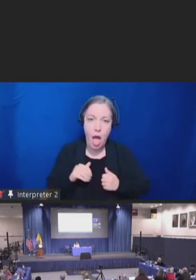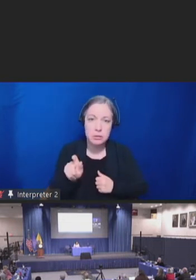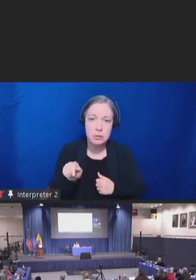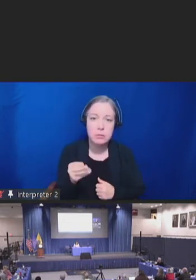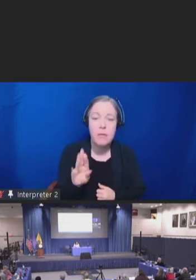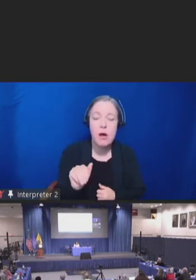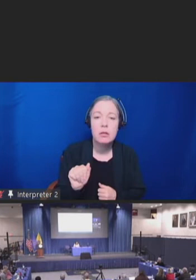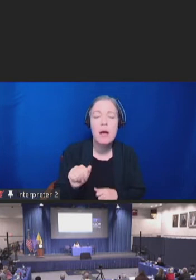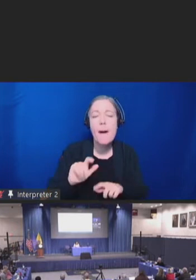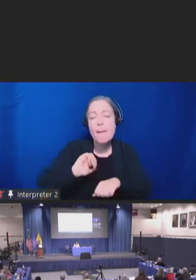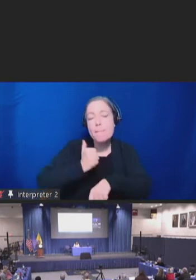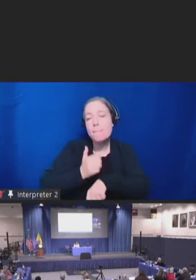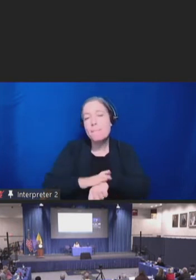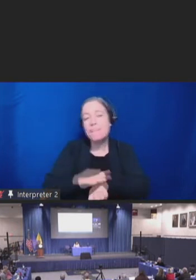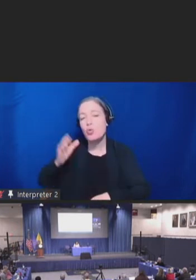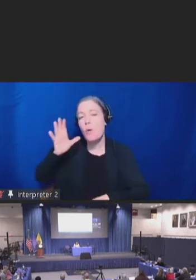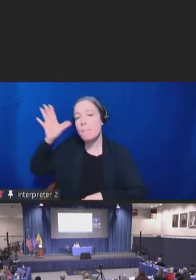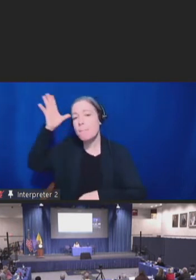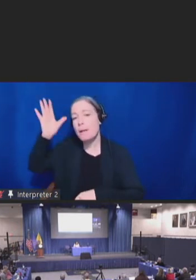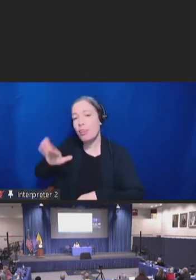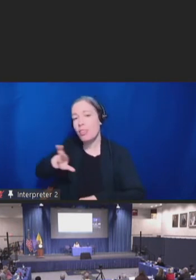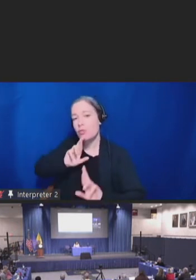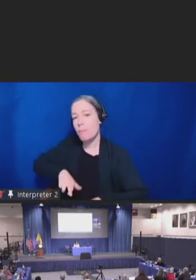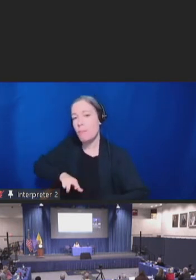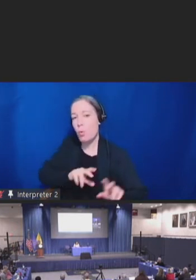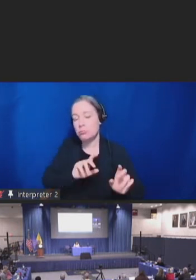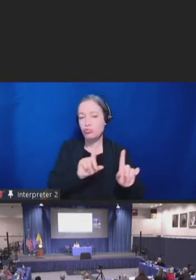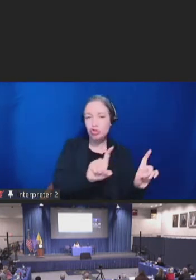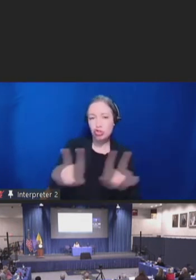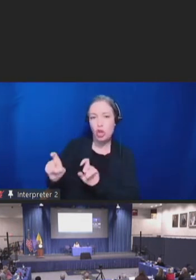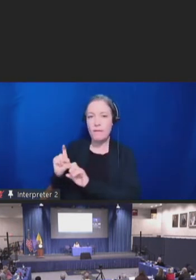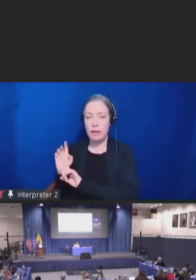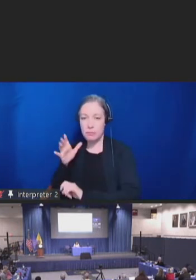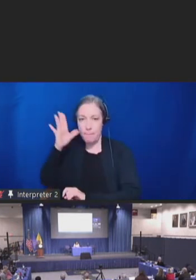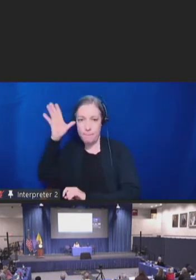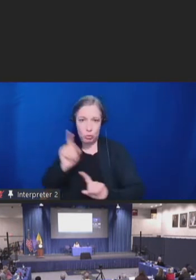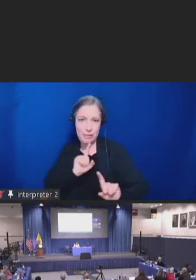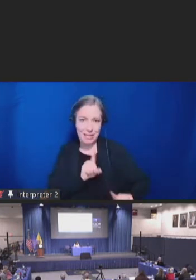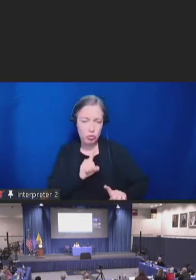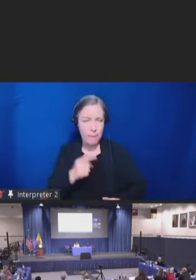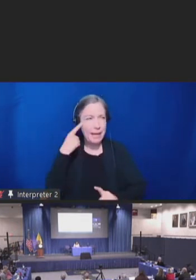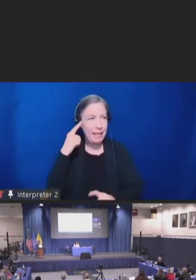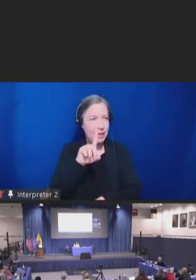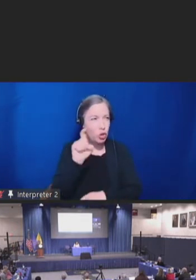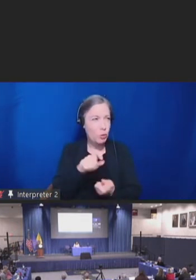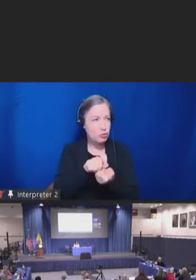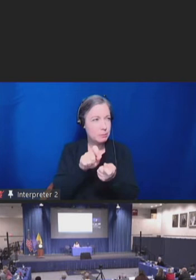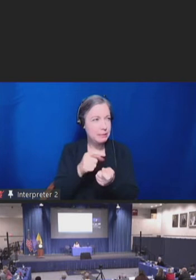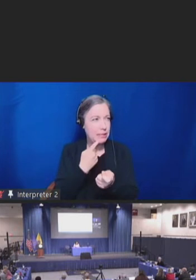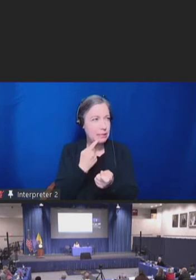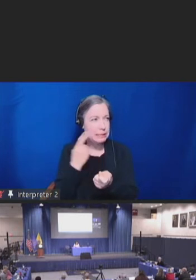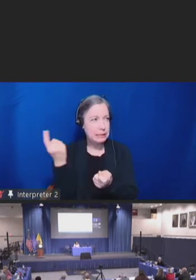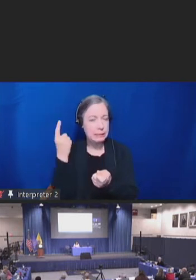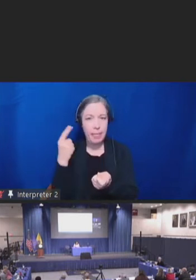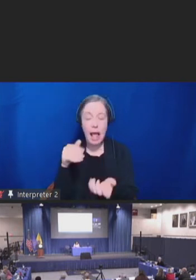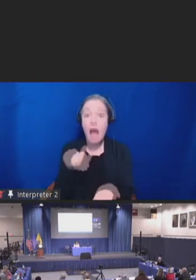So, it's based on parental report of asthma. Although the question, I think, is worded, "Has a physician ever diagnosed your child